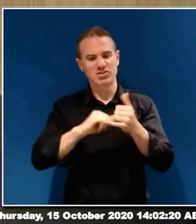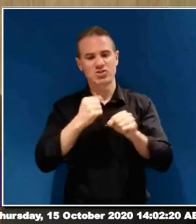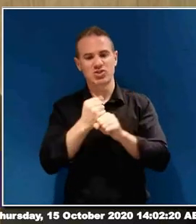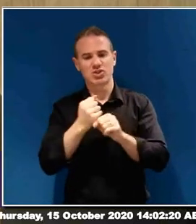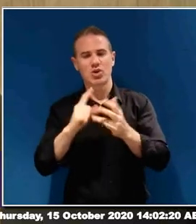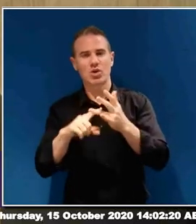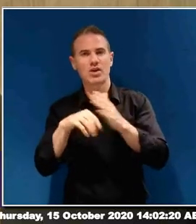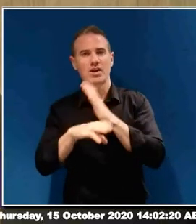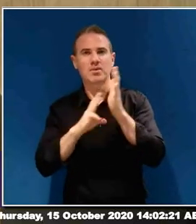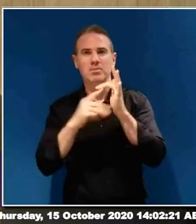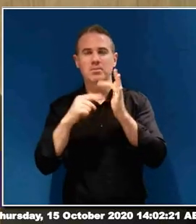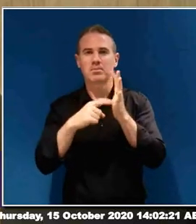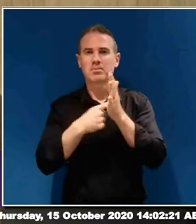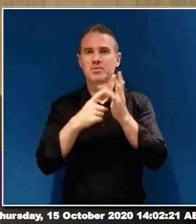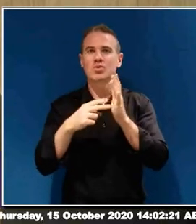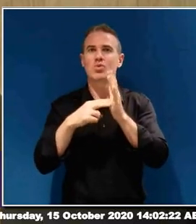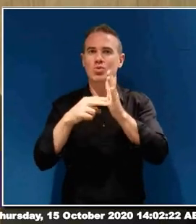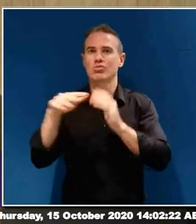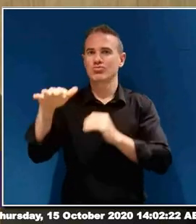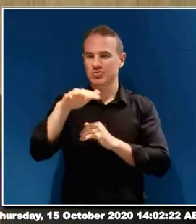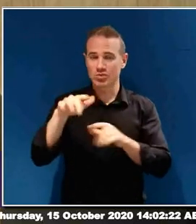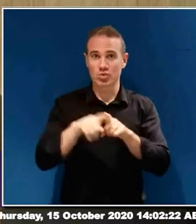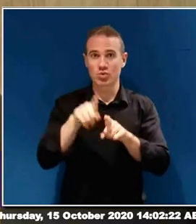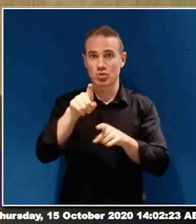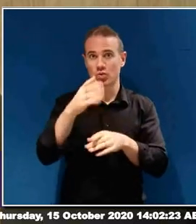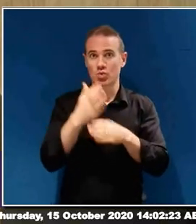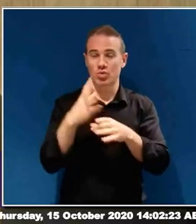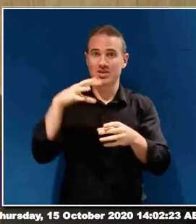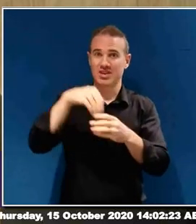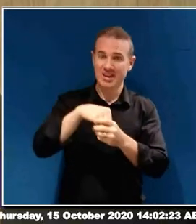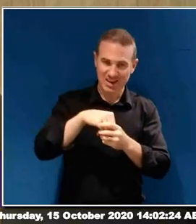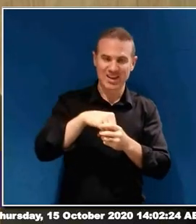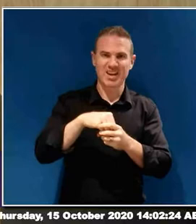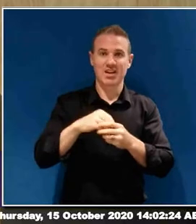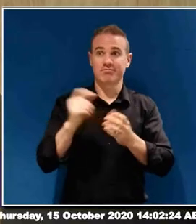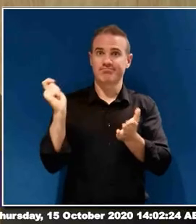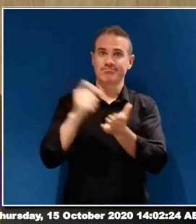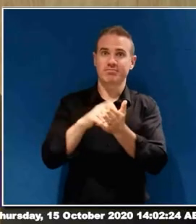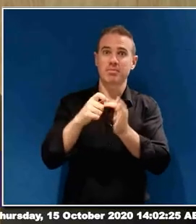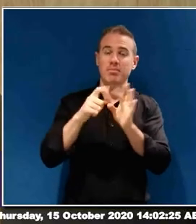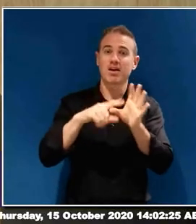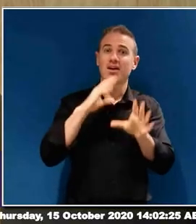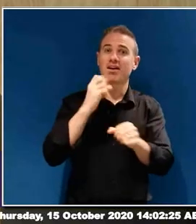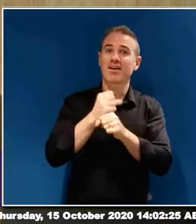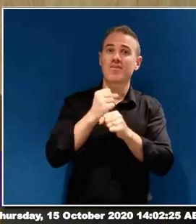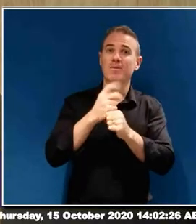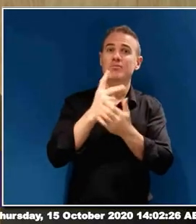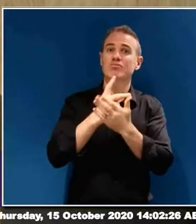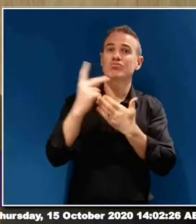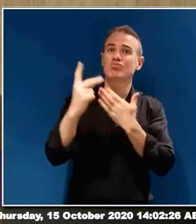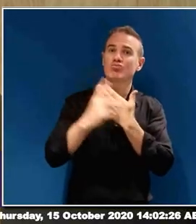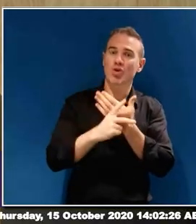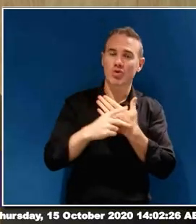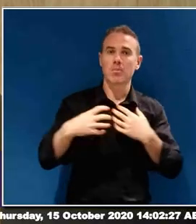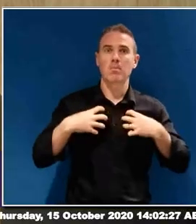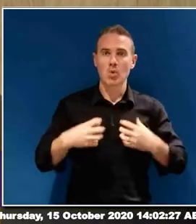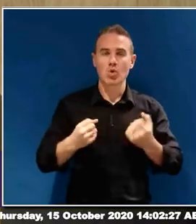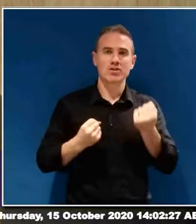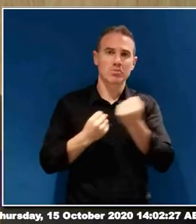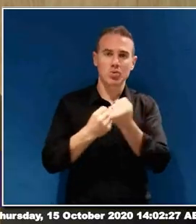More Support for Students With Disability project and delivered training in the DSE, is that right?